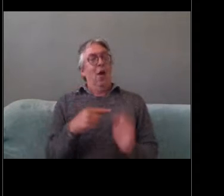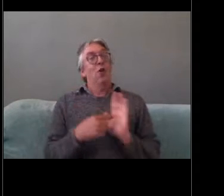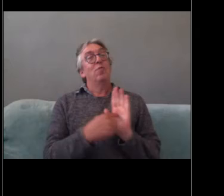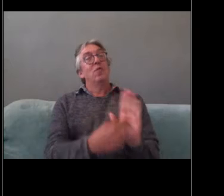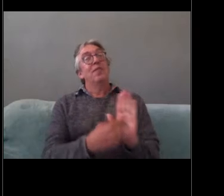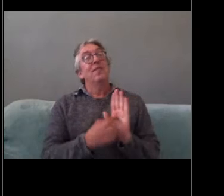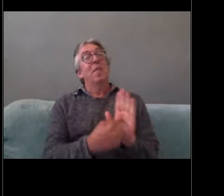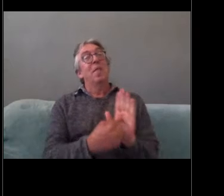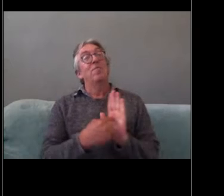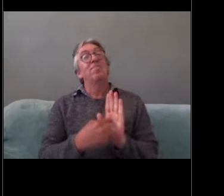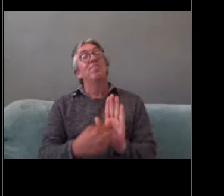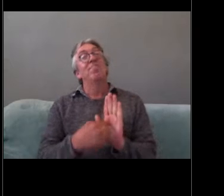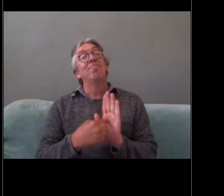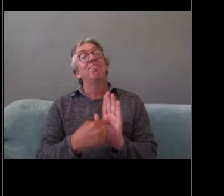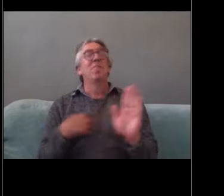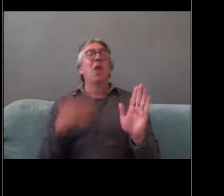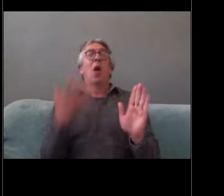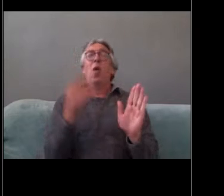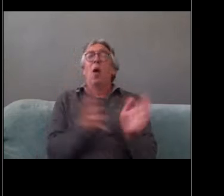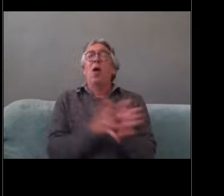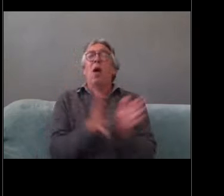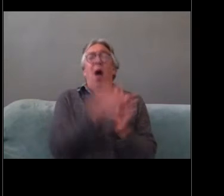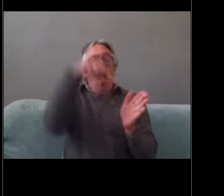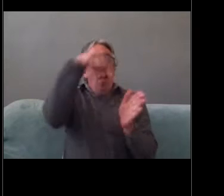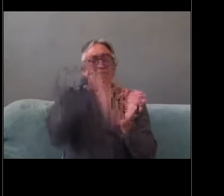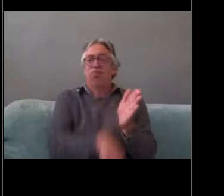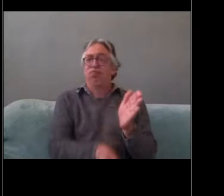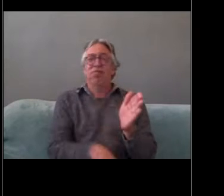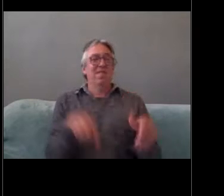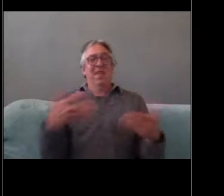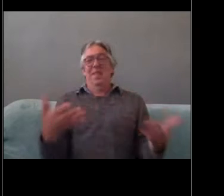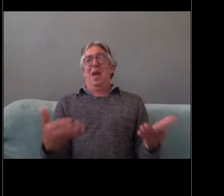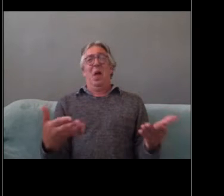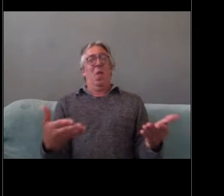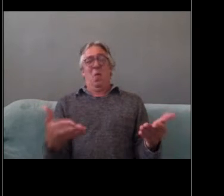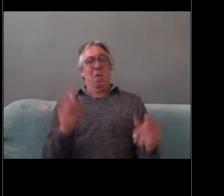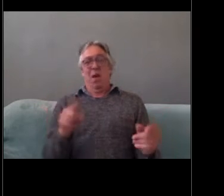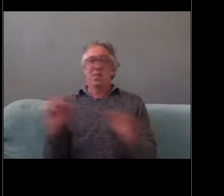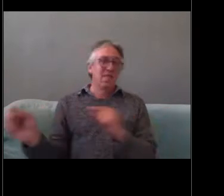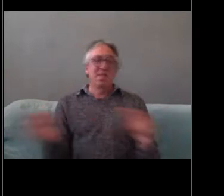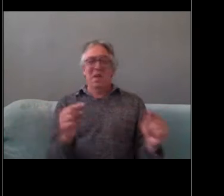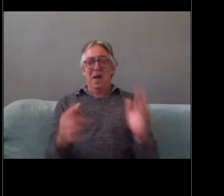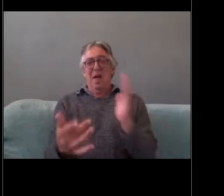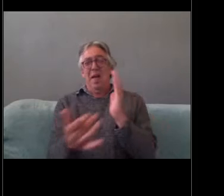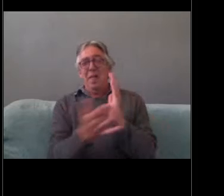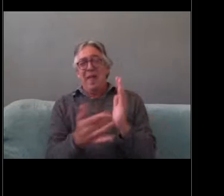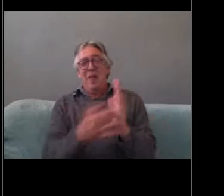I don't want to go into details. It's not the right time to discuss the technical details of the changes.